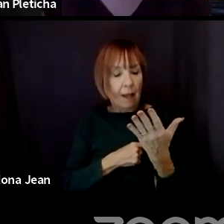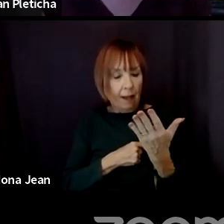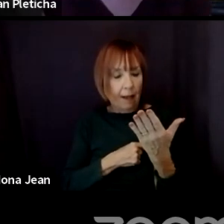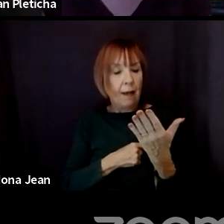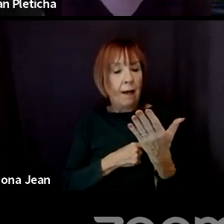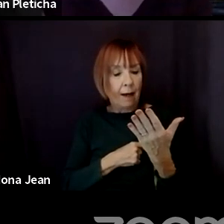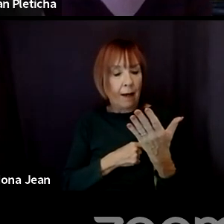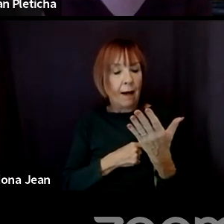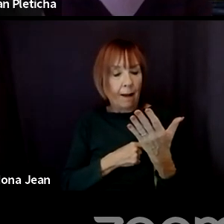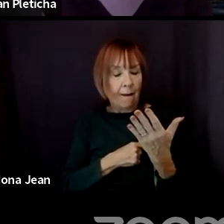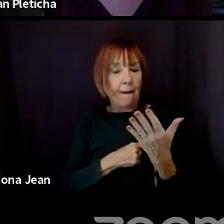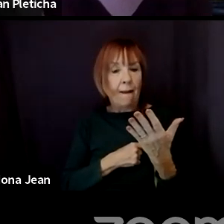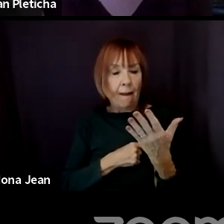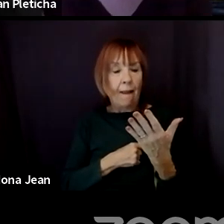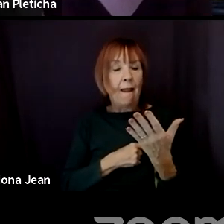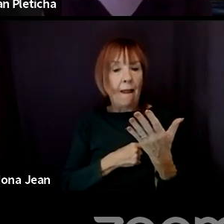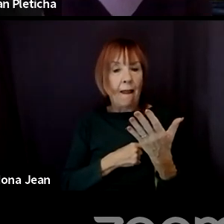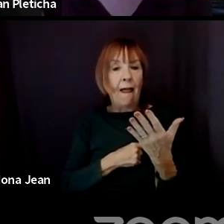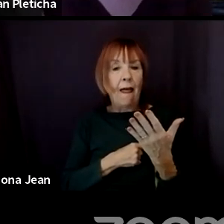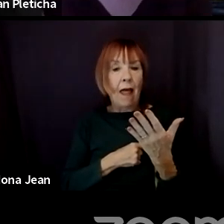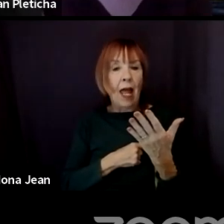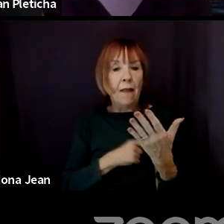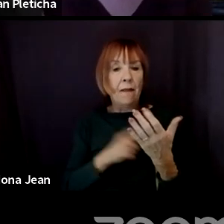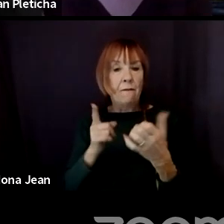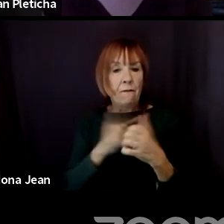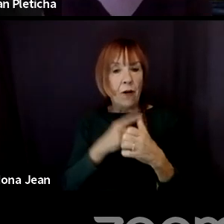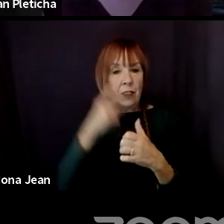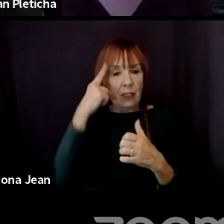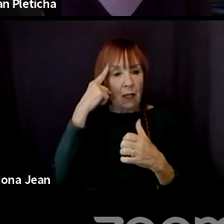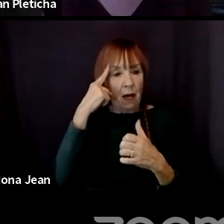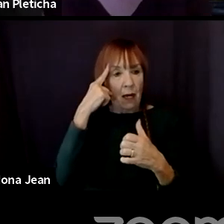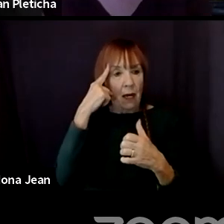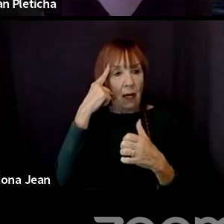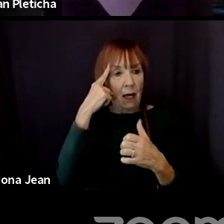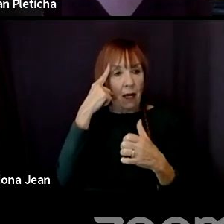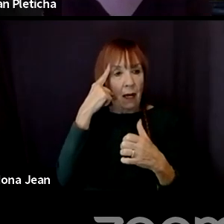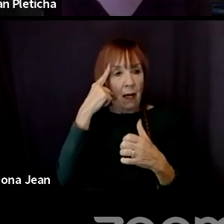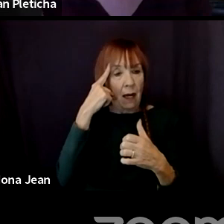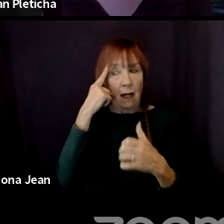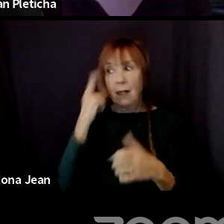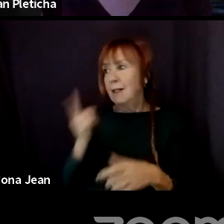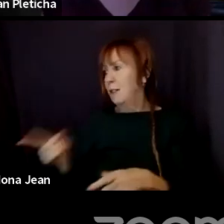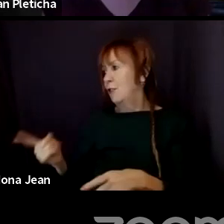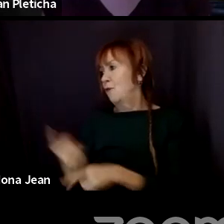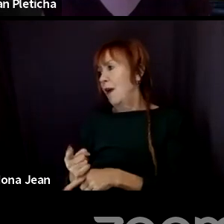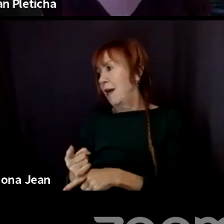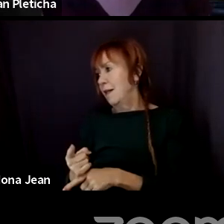when I reopened up final draft to work on it was like, holy shit, he's so right.